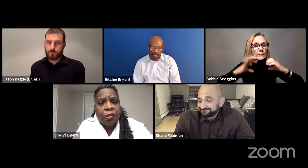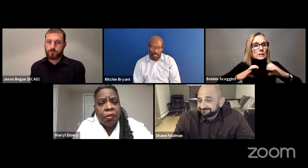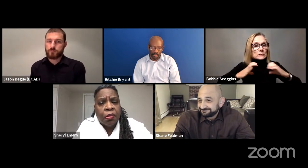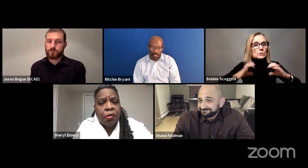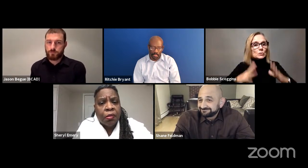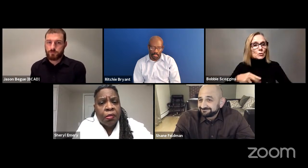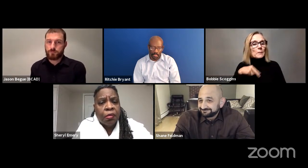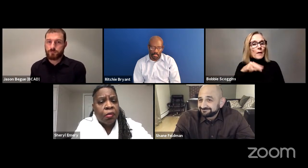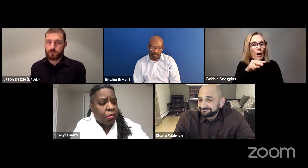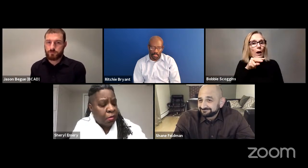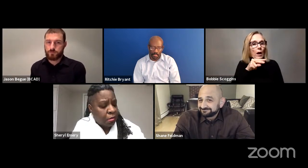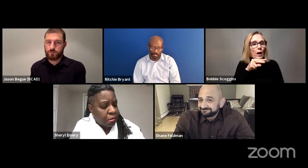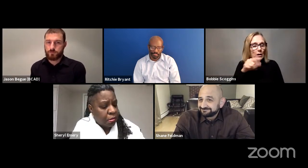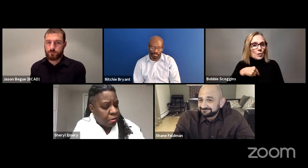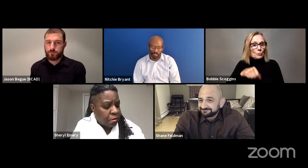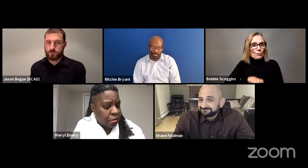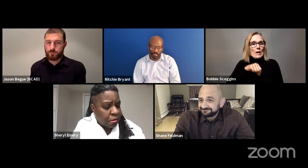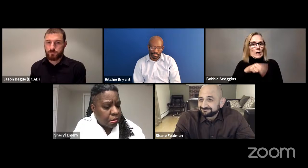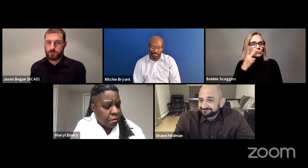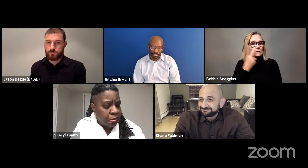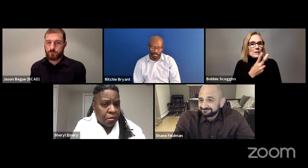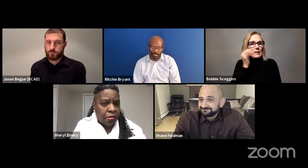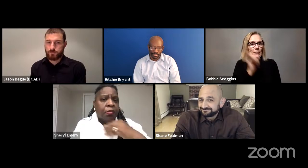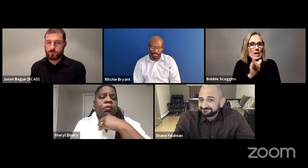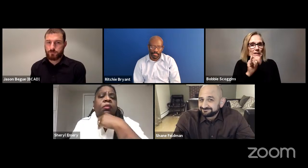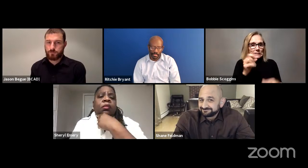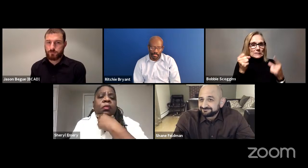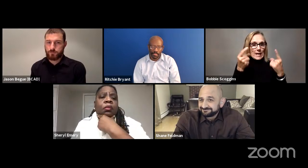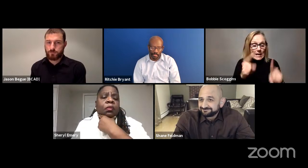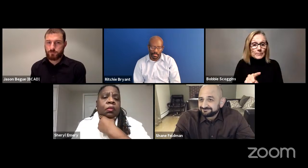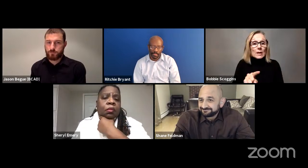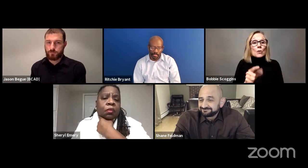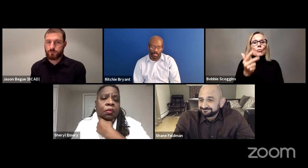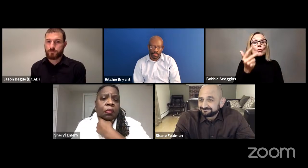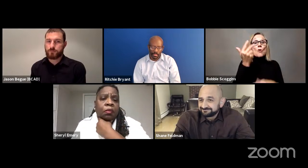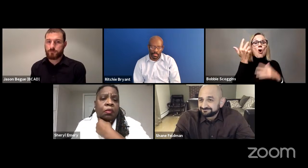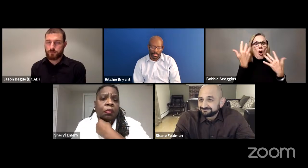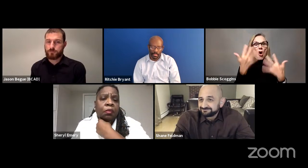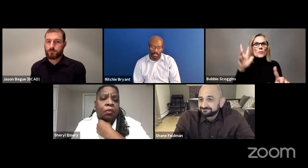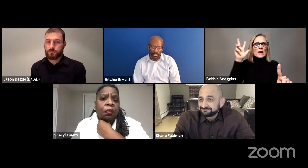honest, based on my observations, it's working. It is protecting our consumers, and I am proud